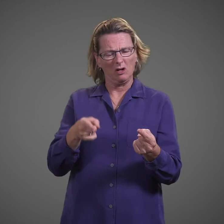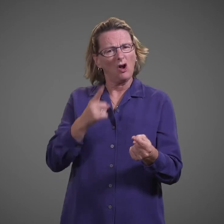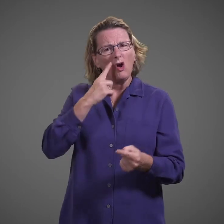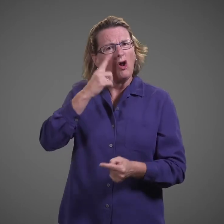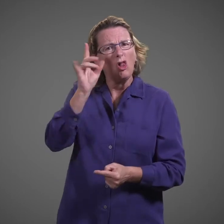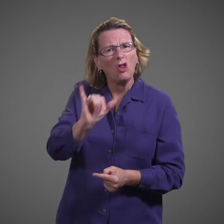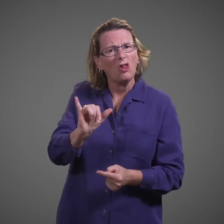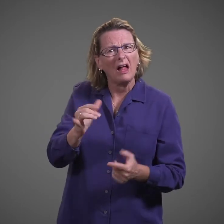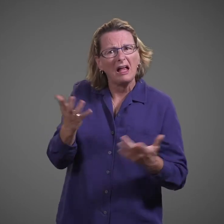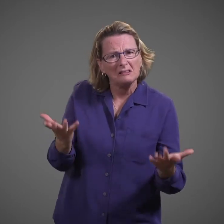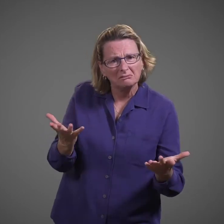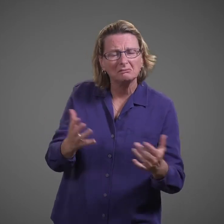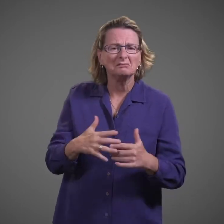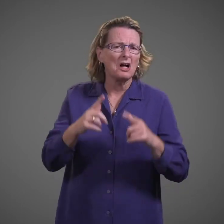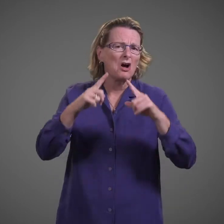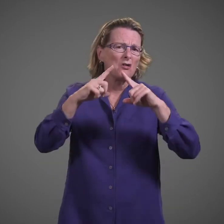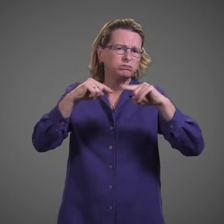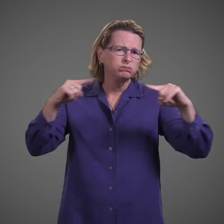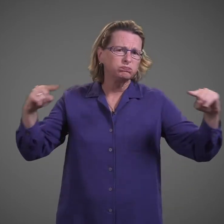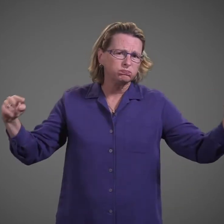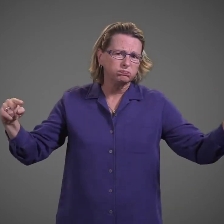SYMPTOMS Injuries present in many different ways.